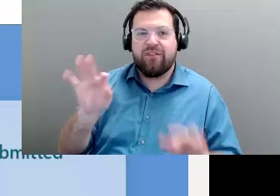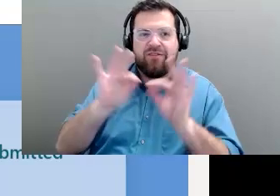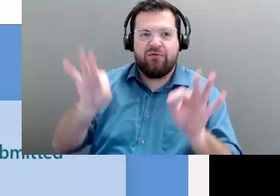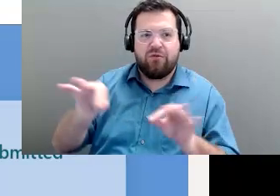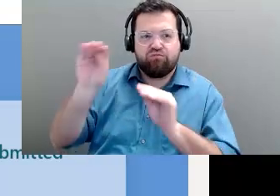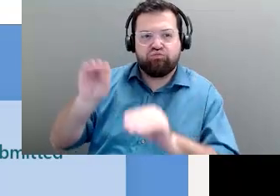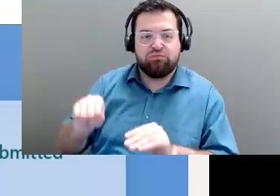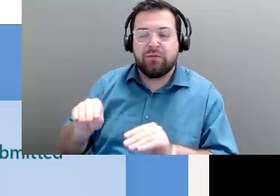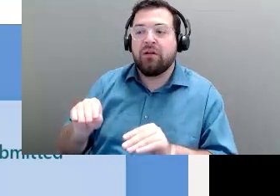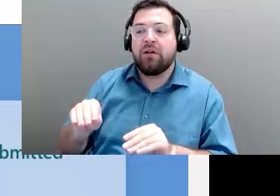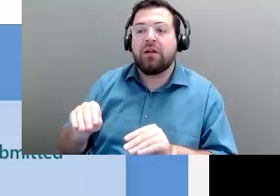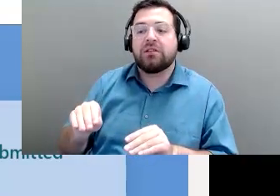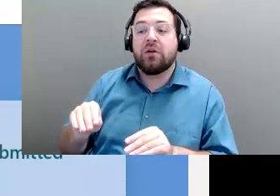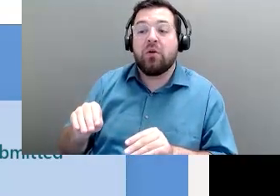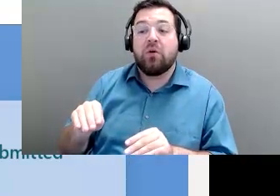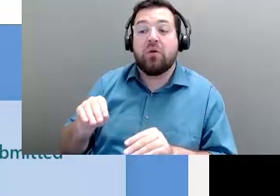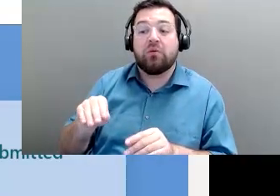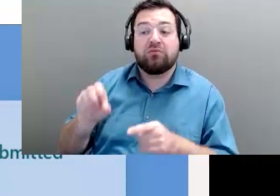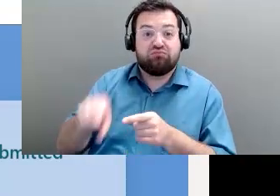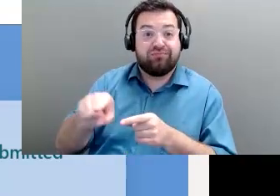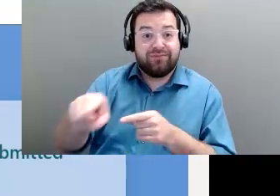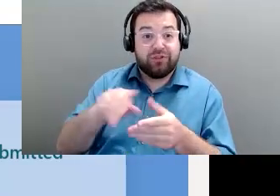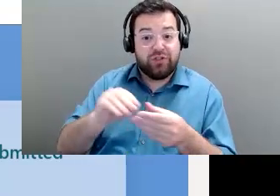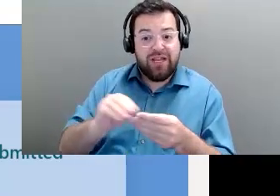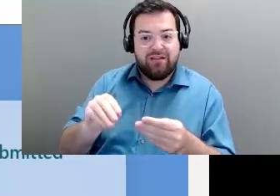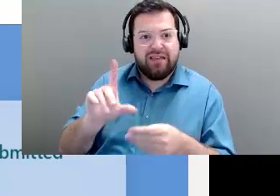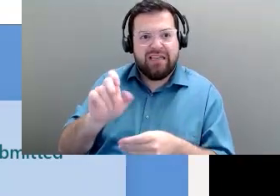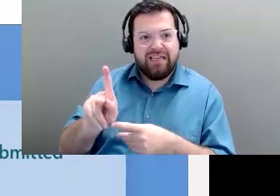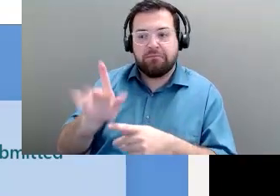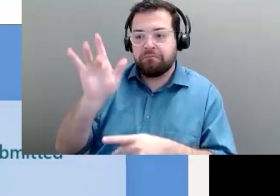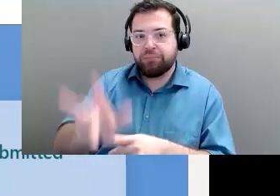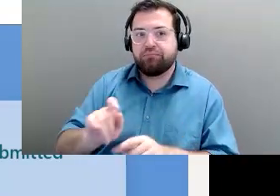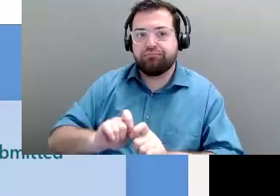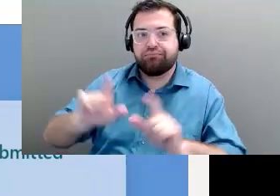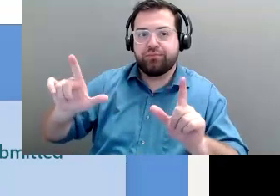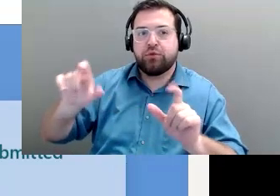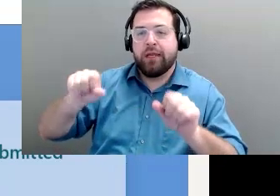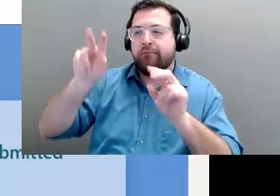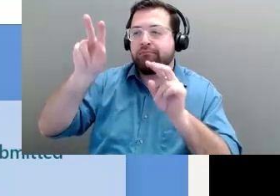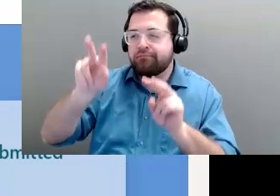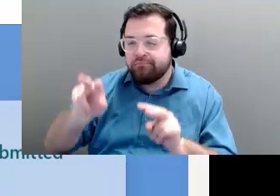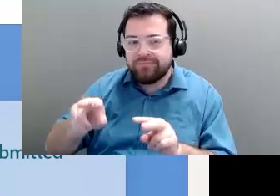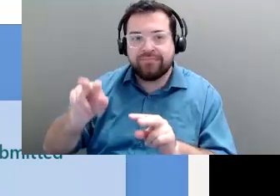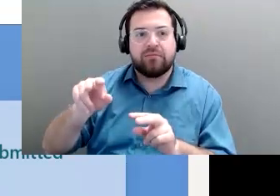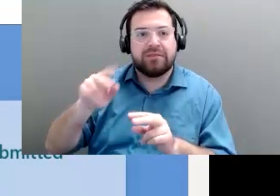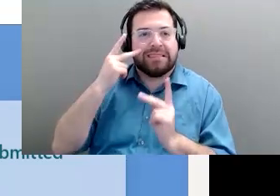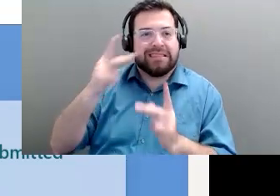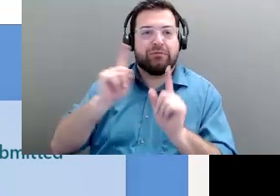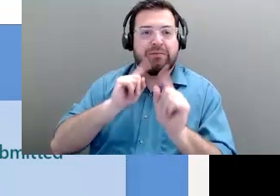If you could open that up and you can actually read the responses within the form,